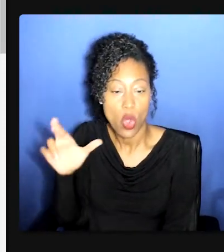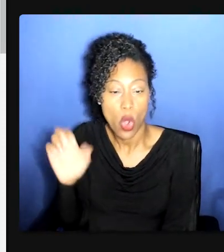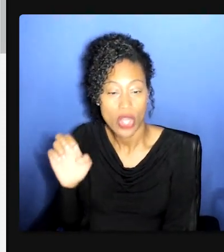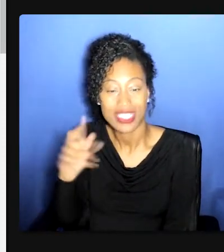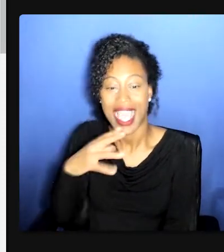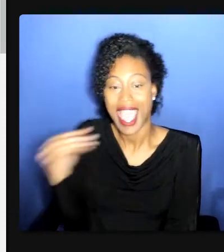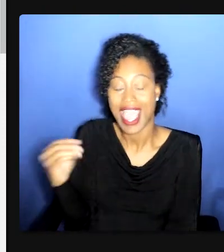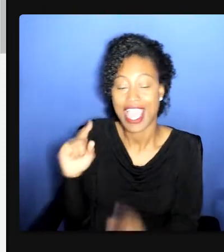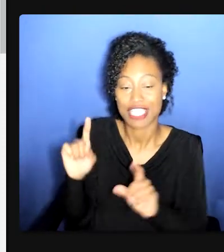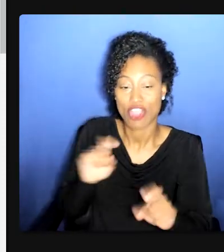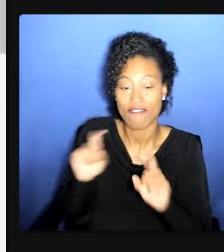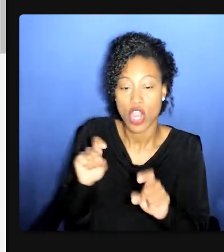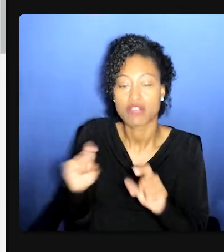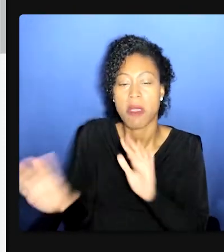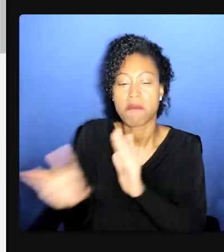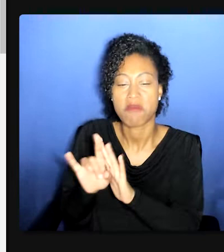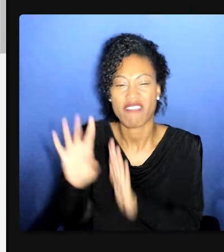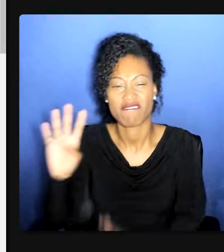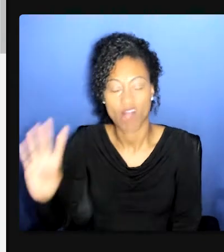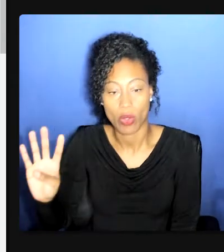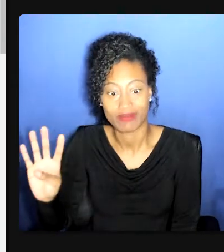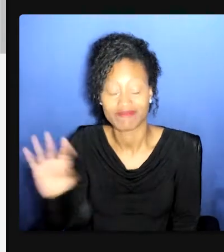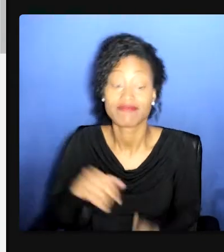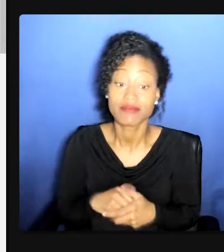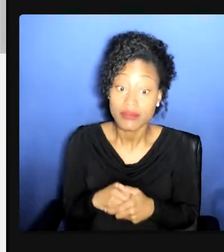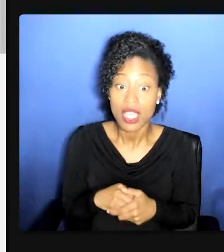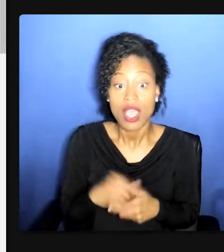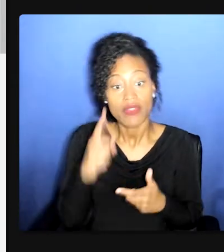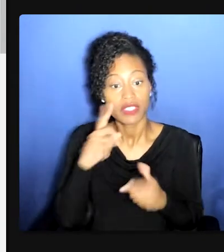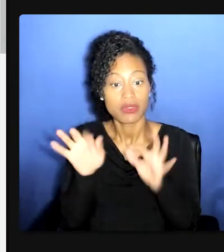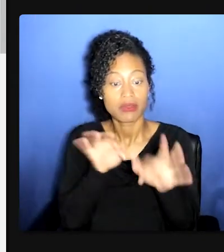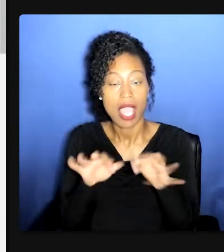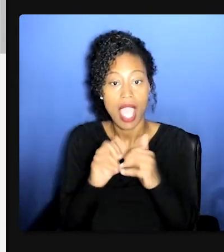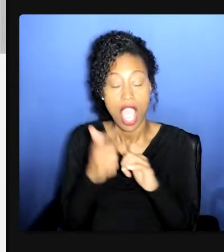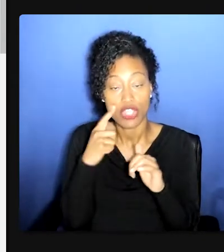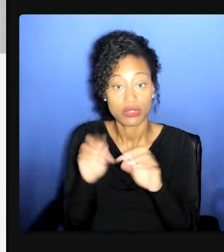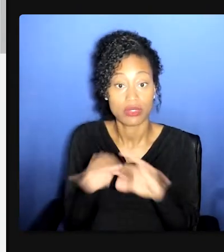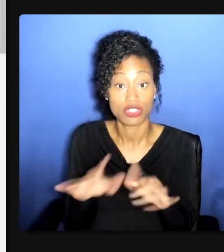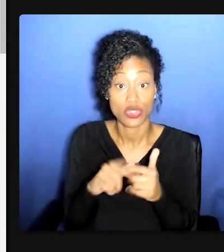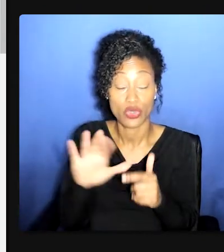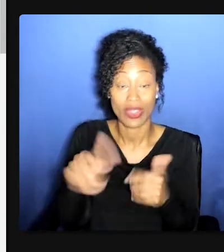To distribute this number we decide how you dedicate CPU cores to your game servers.